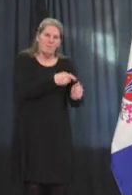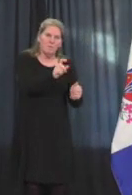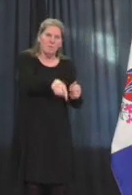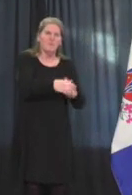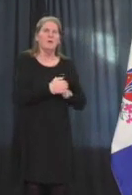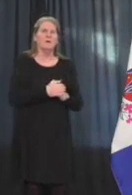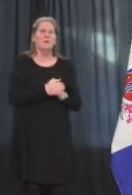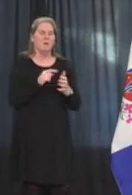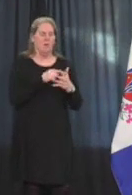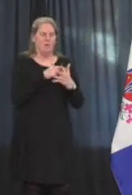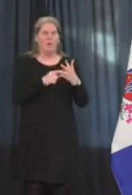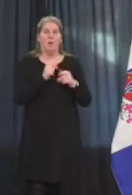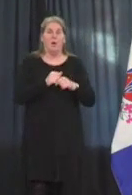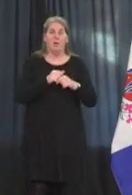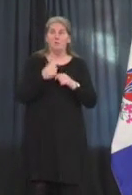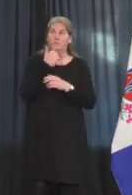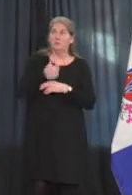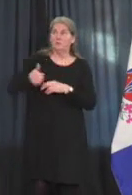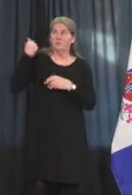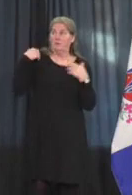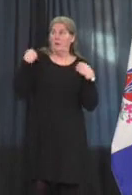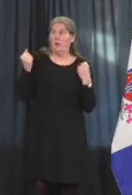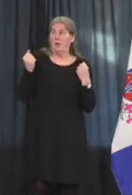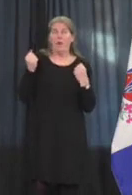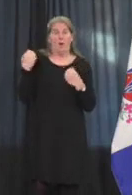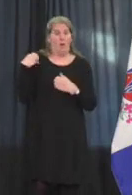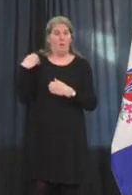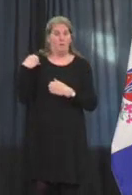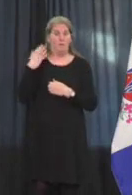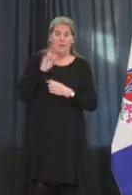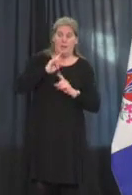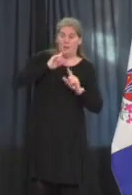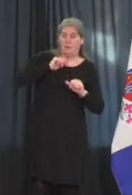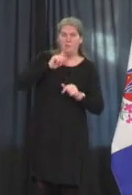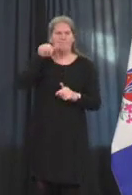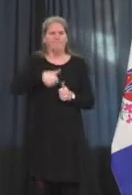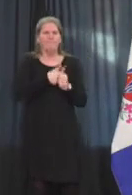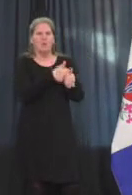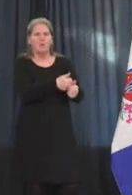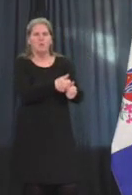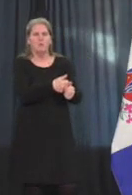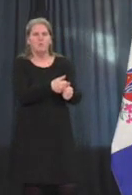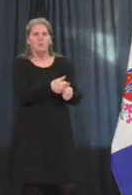ADVICE OF THE CHIEF MEDICAL OFFICER OF HEALTH, THE REQUIREMENT NOT TO CONGREGATE IN